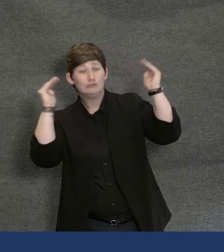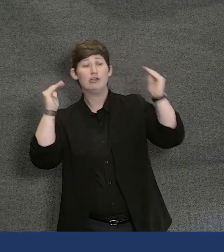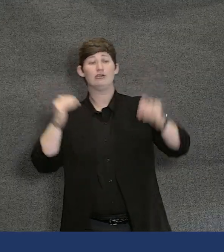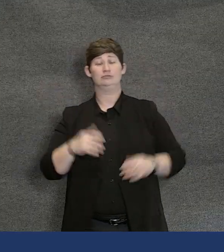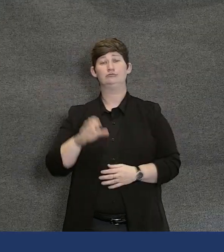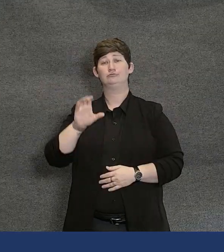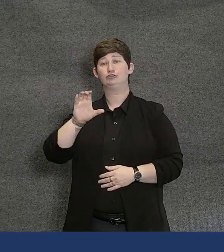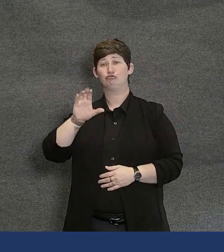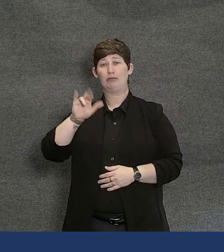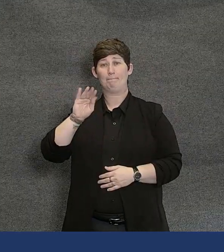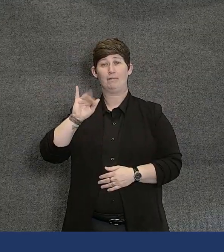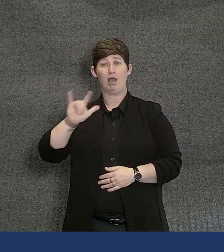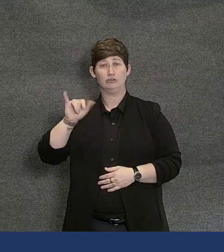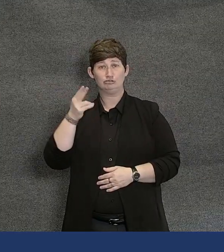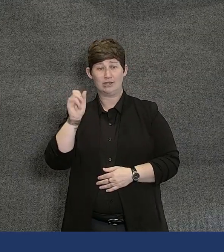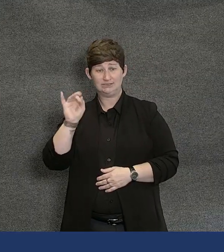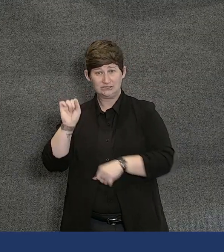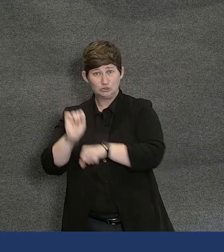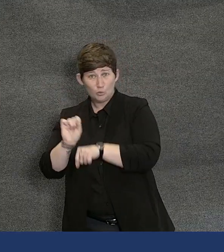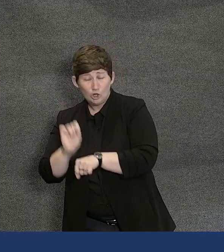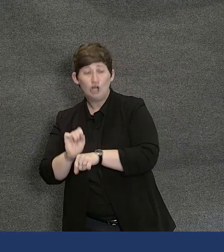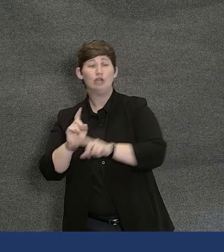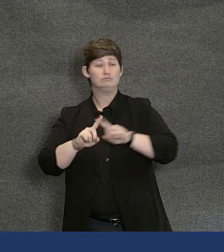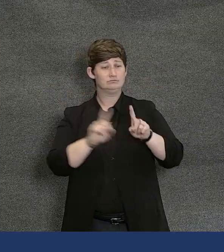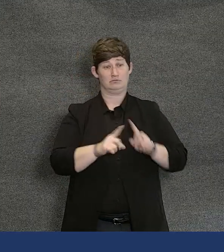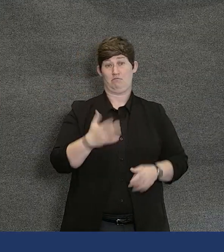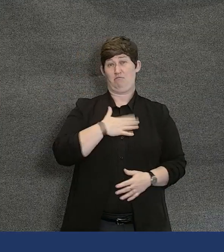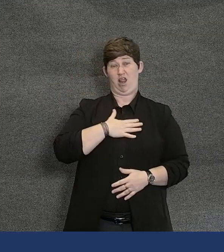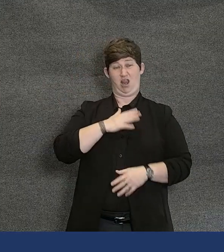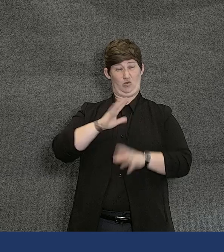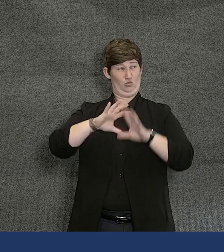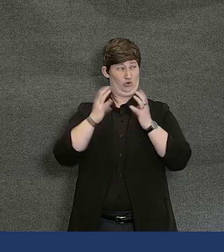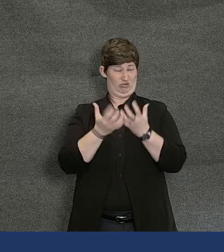And so that's the world that I live in. I was chief of staff to a County Commissioner